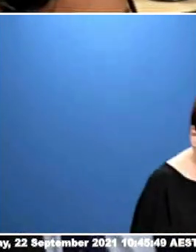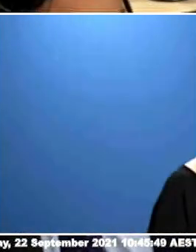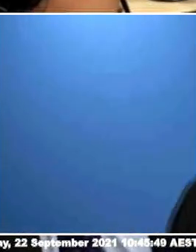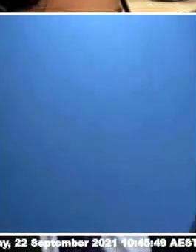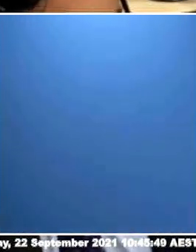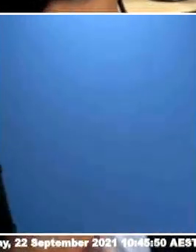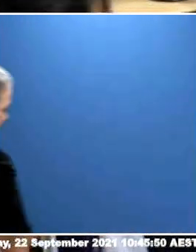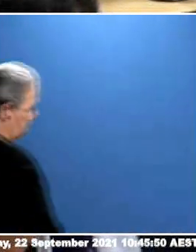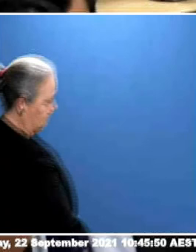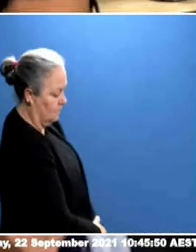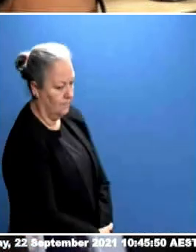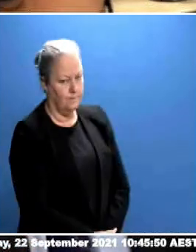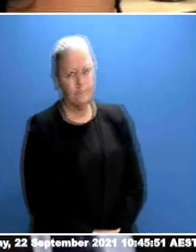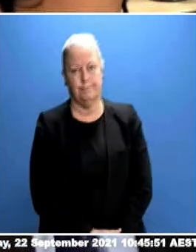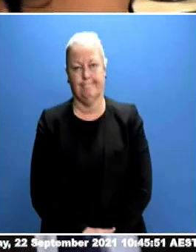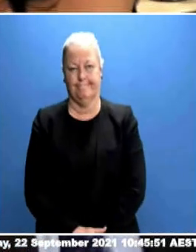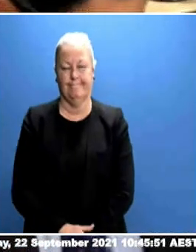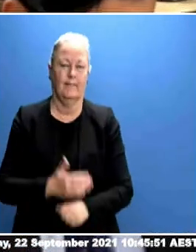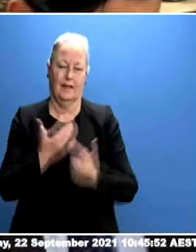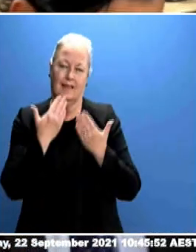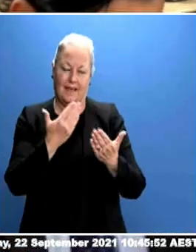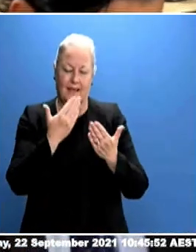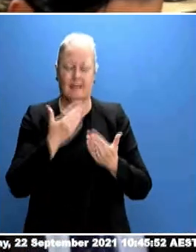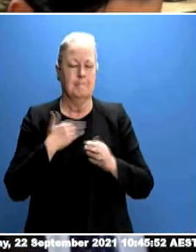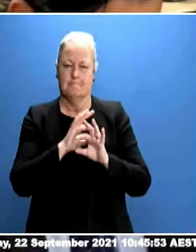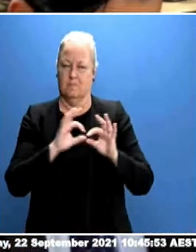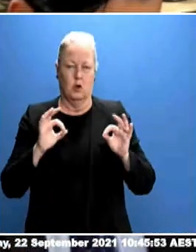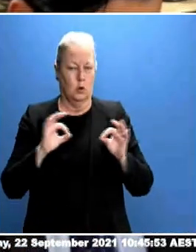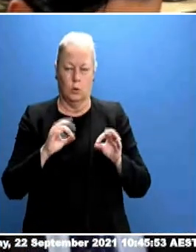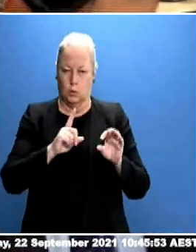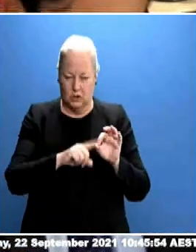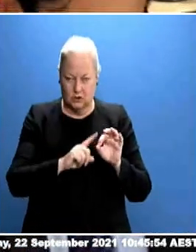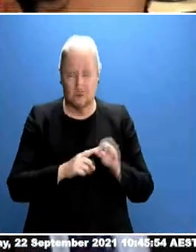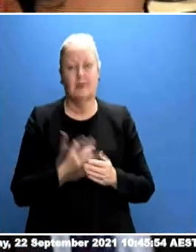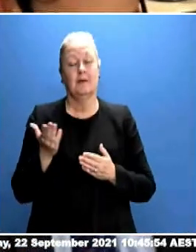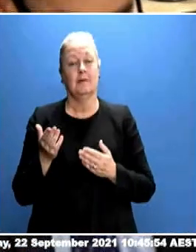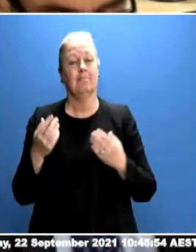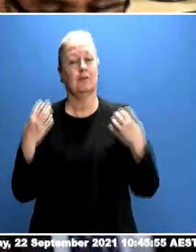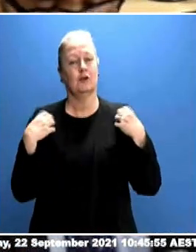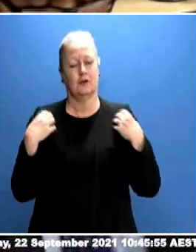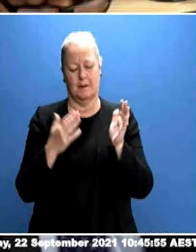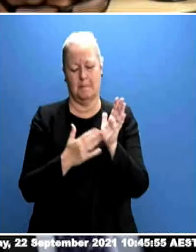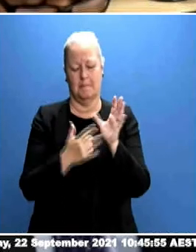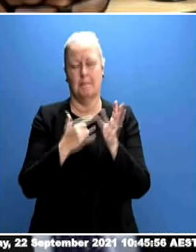No questions, thank you. Thank you, and Commissioner Mason who as you know is in the Brisbane hearing room with you.